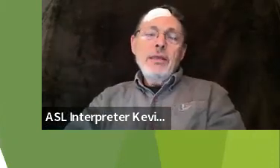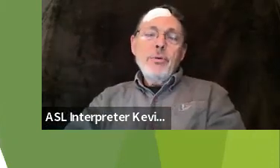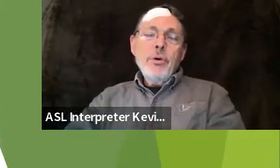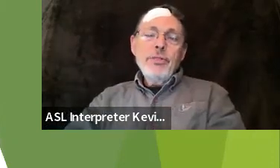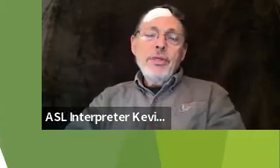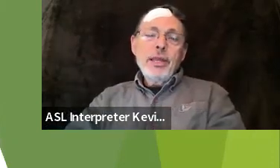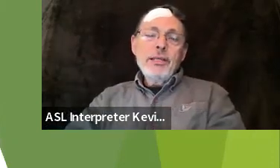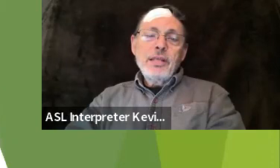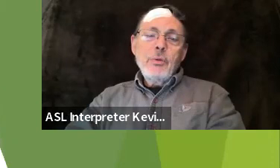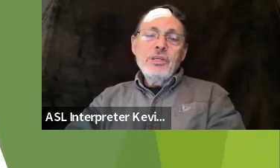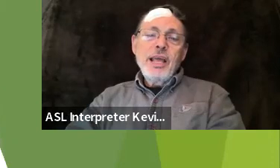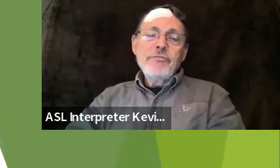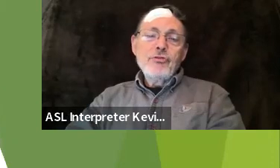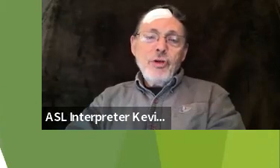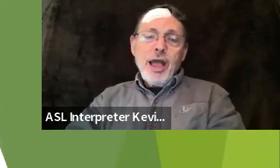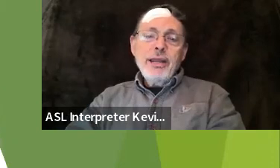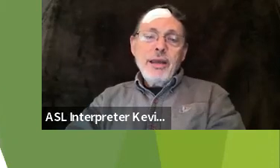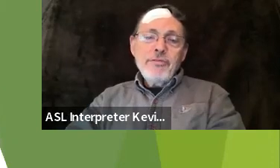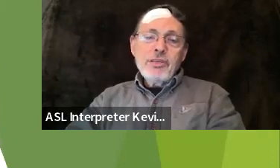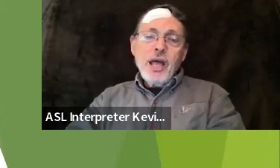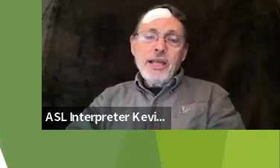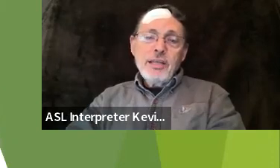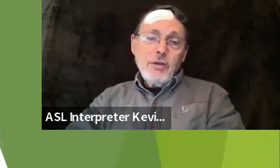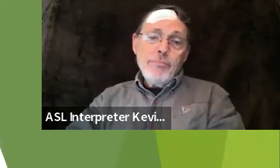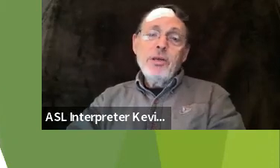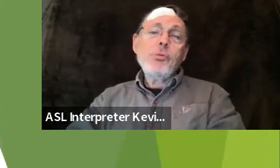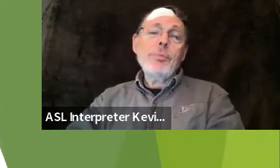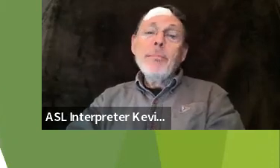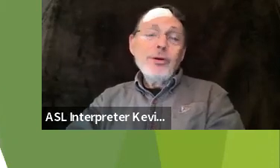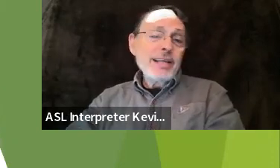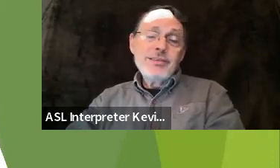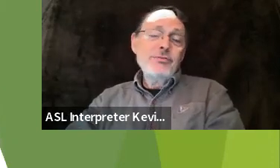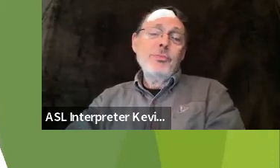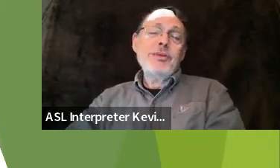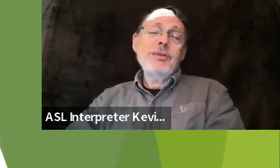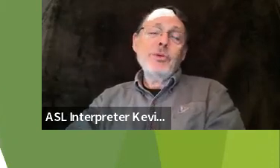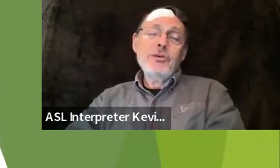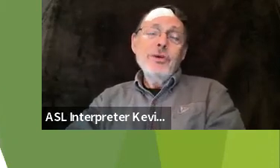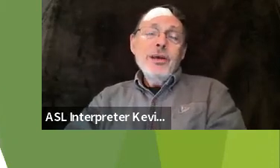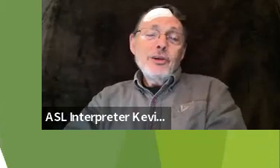And the important thing is we just have to try and emphasize, hopefully you will remember,